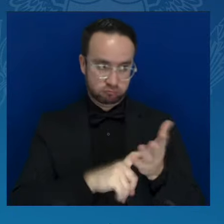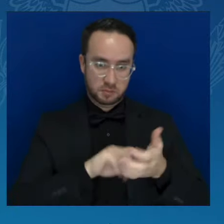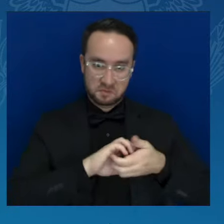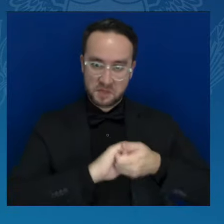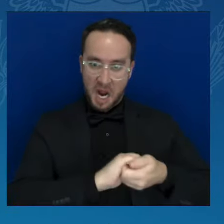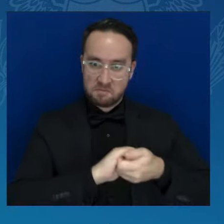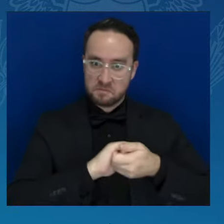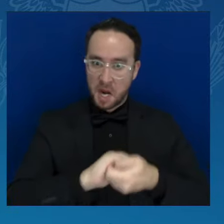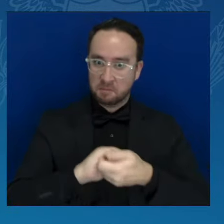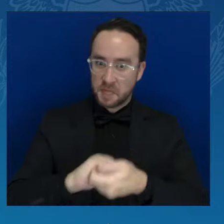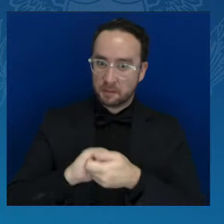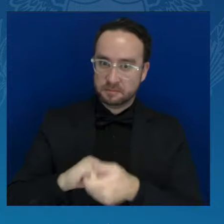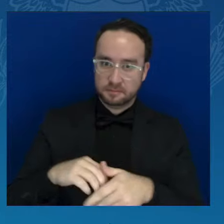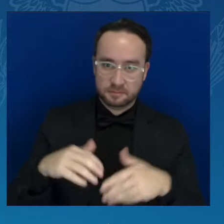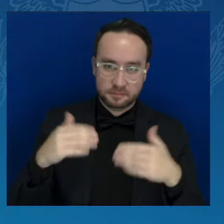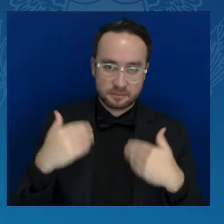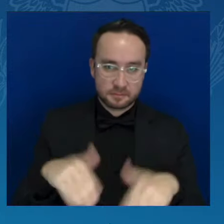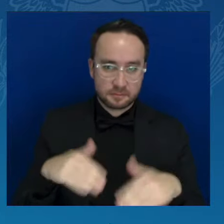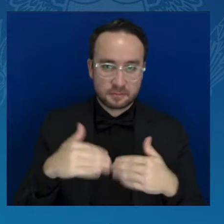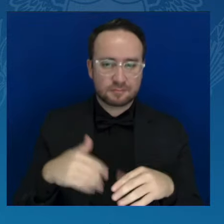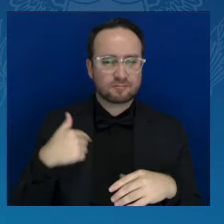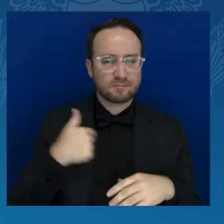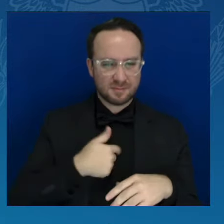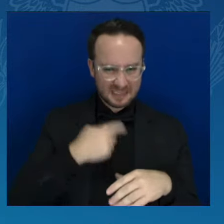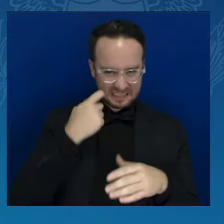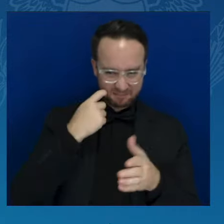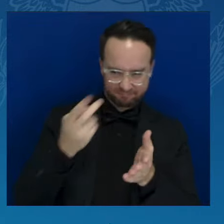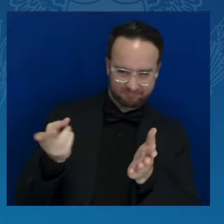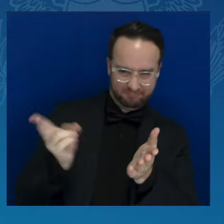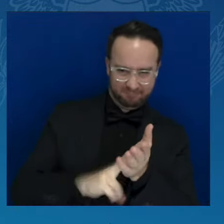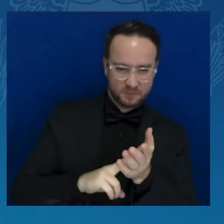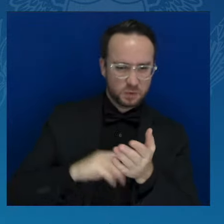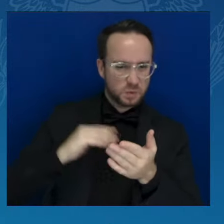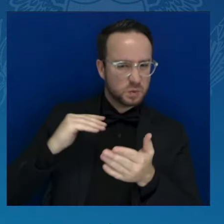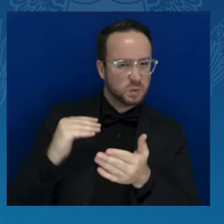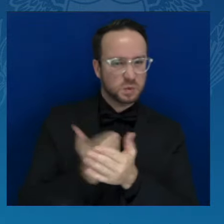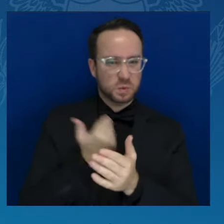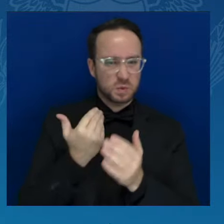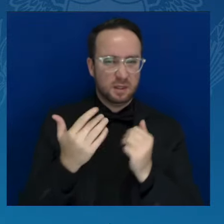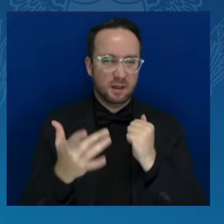between our space industries and greater protections for sensitive launch technology.